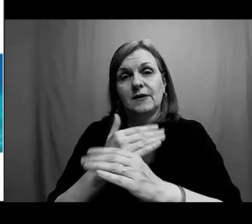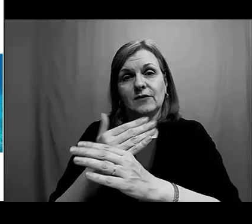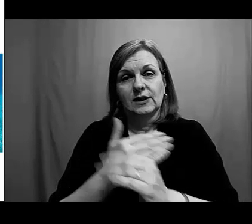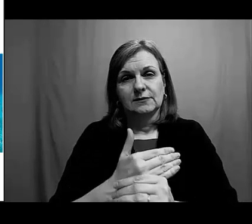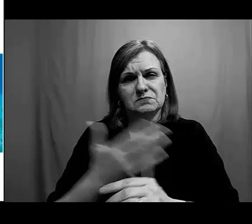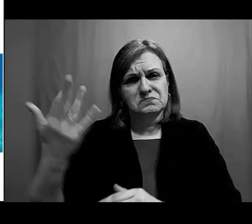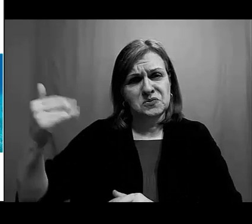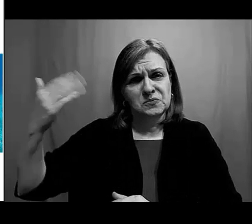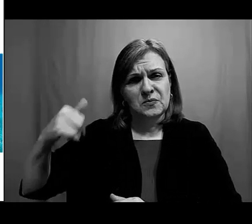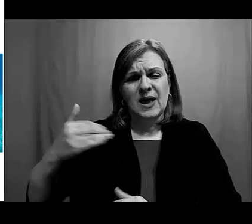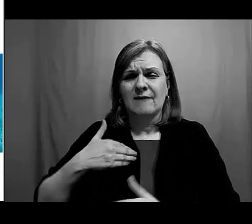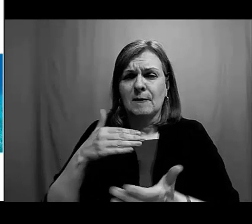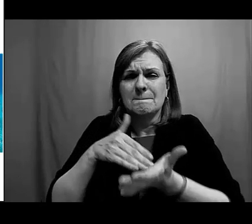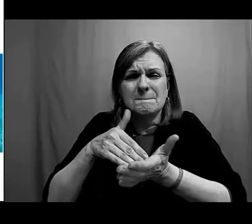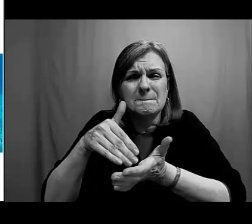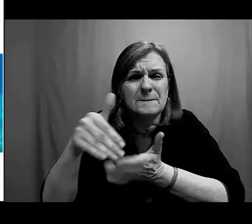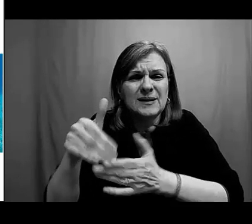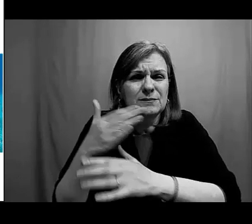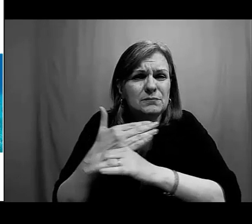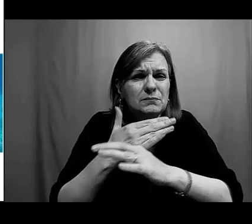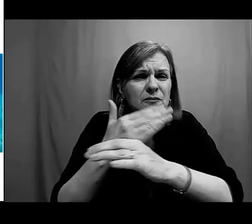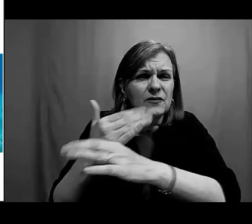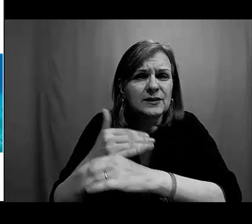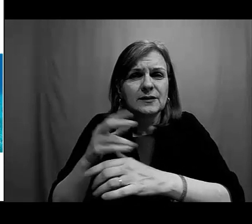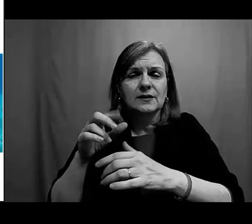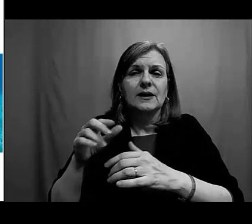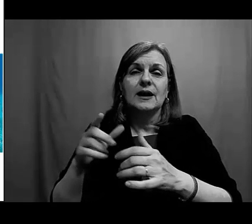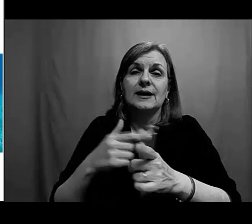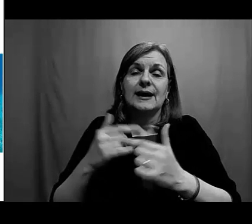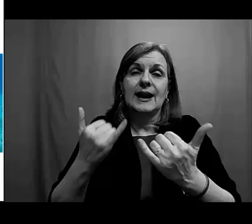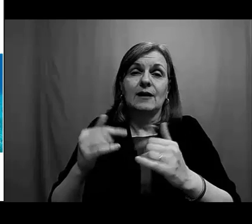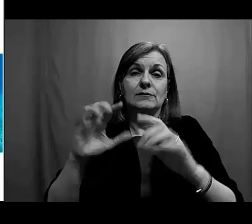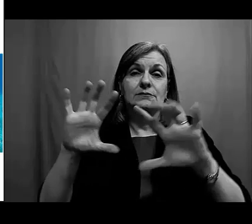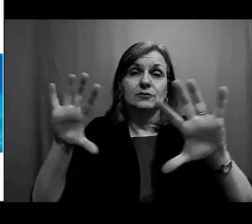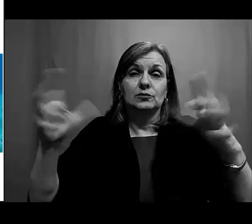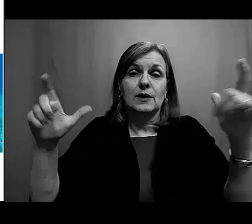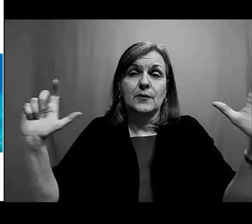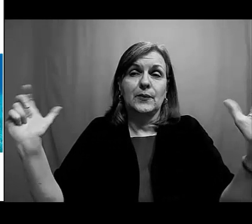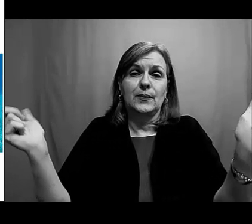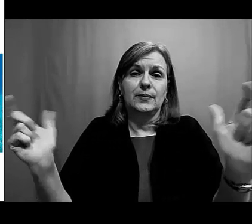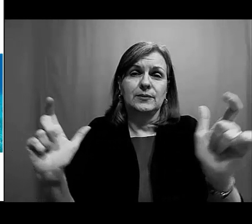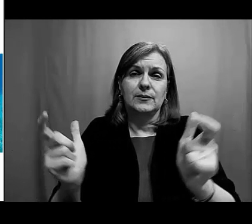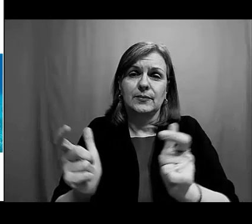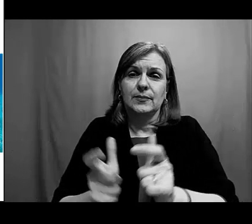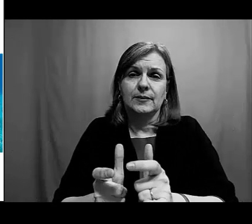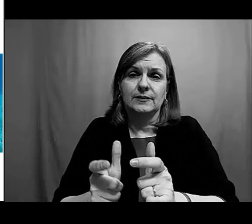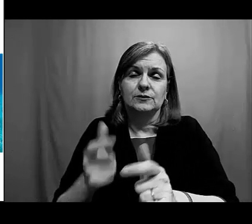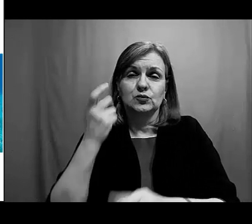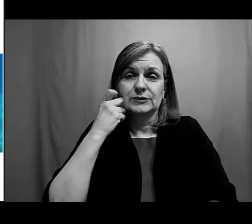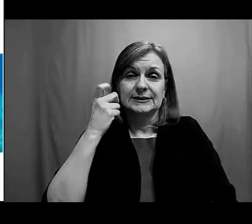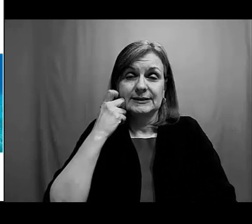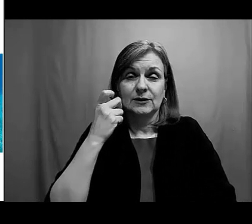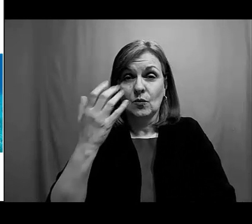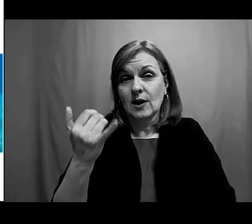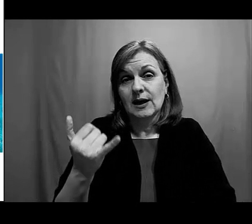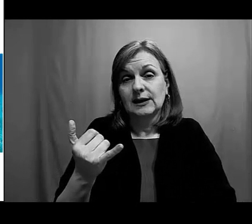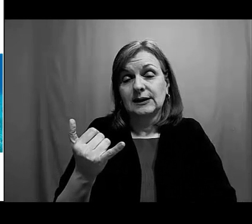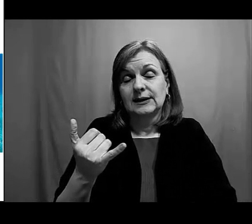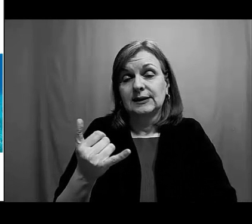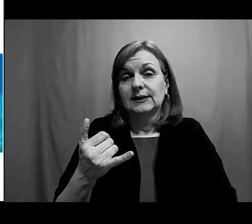used to be in the millions in their migrations and are down significantly in recent years